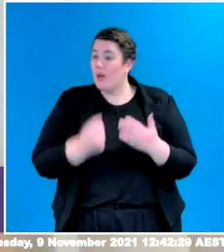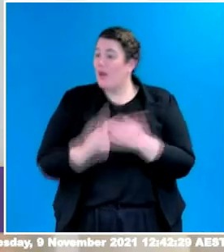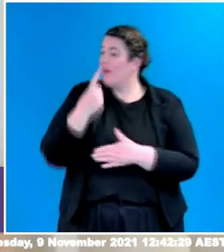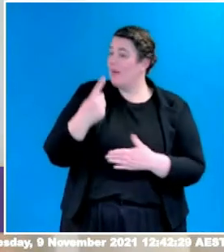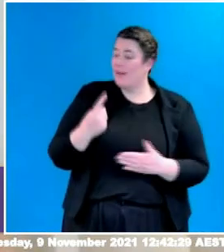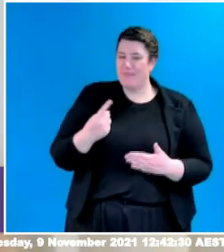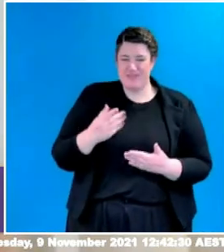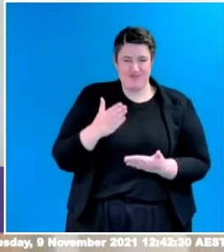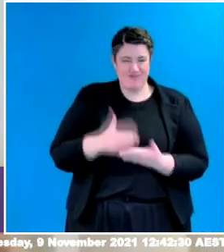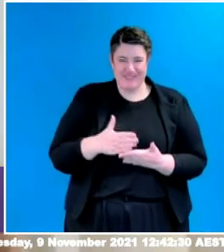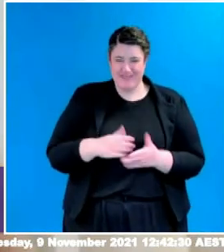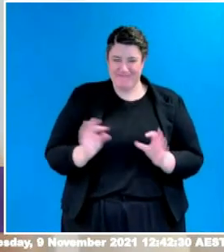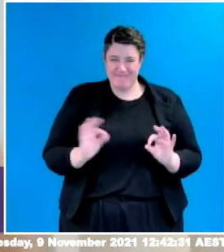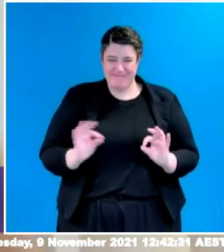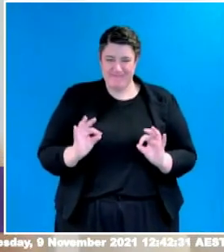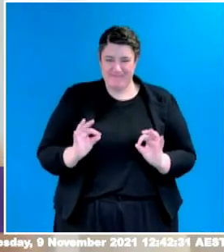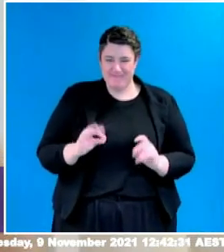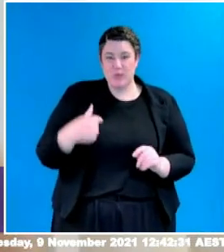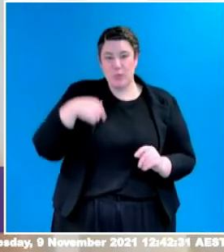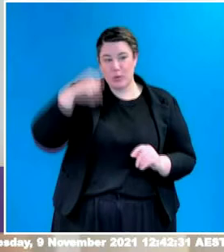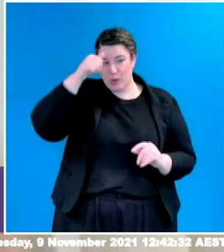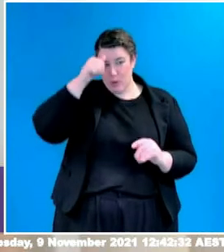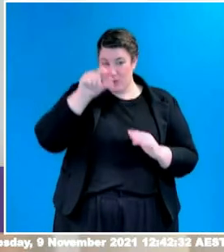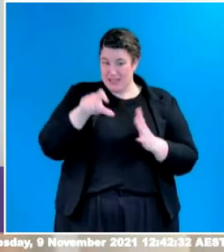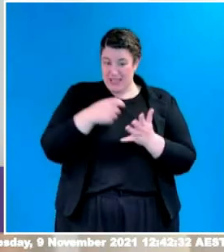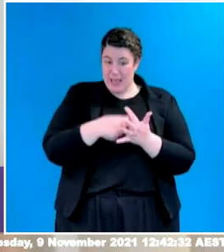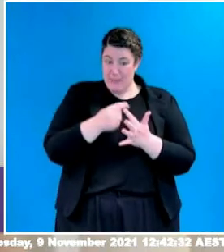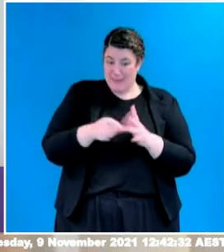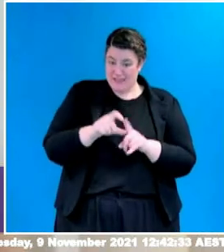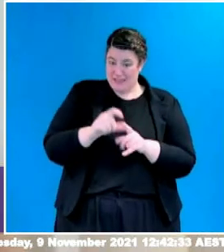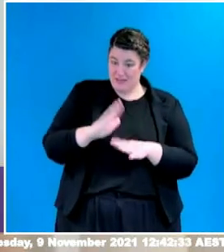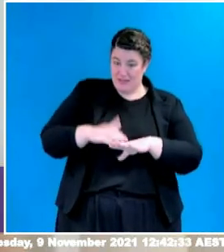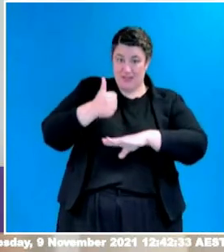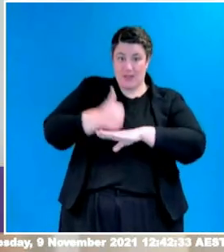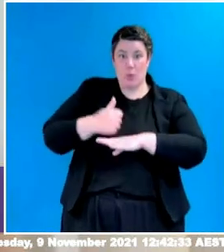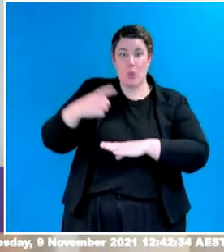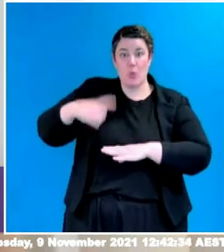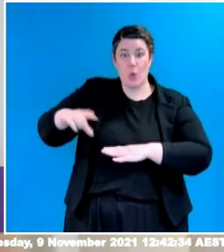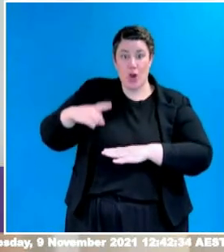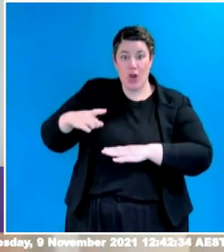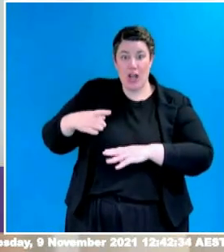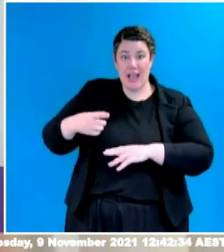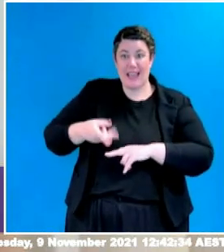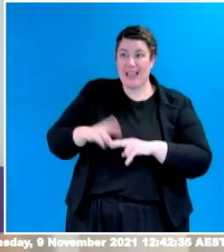we know, which is why the CRPD exists in the first place. We won't get outcomes by hoping and praying.